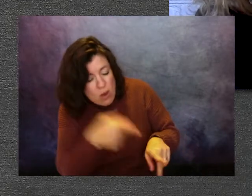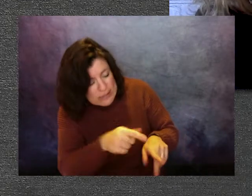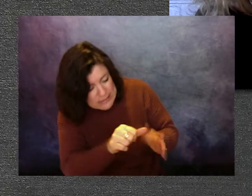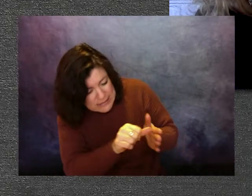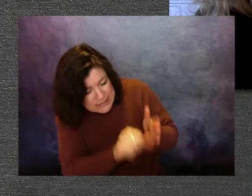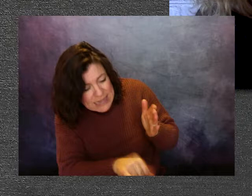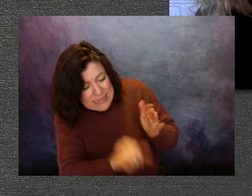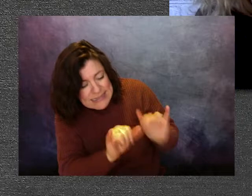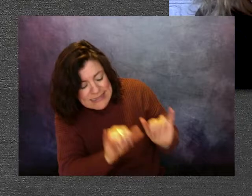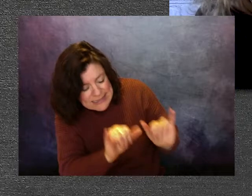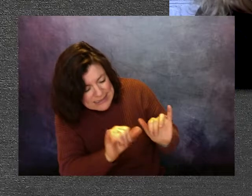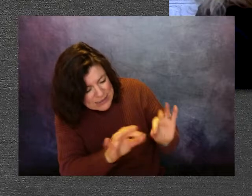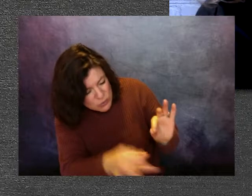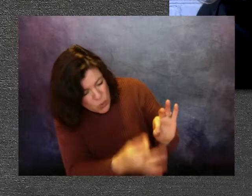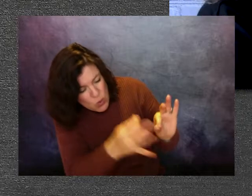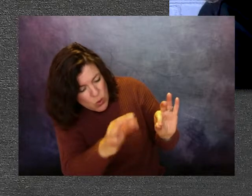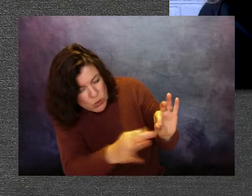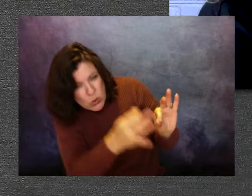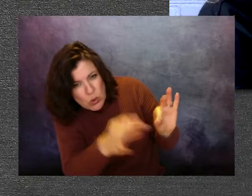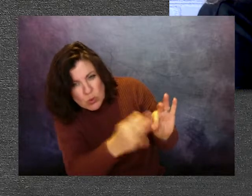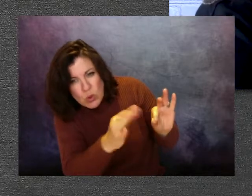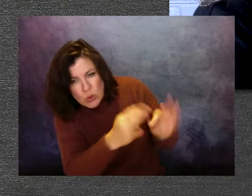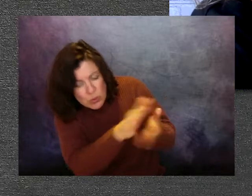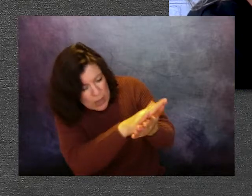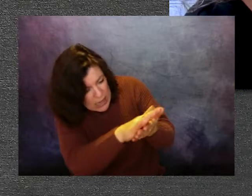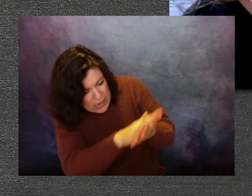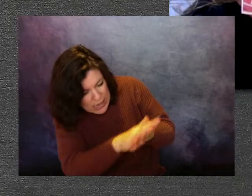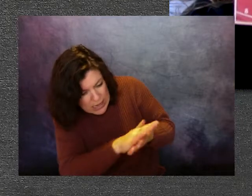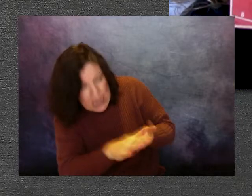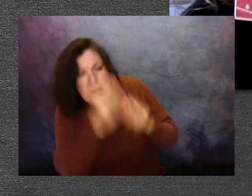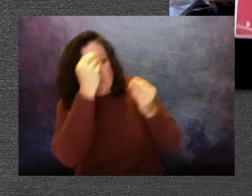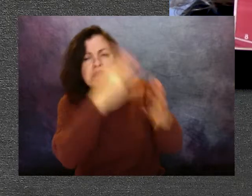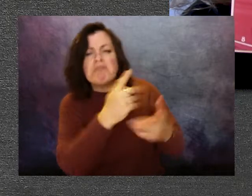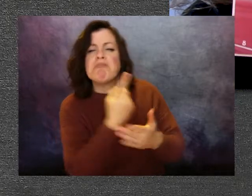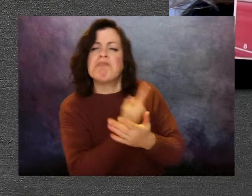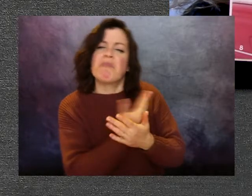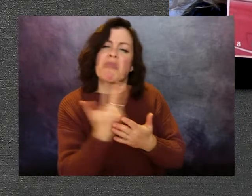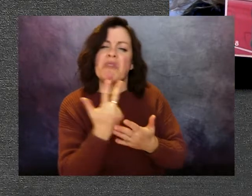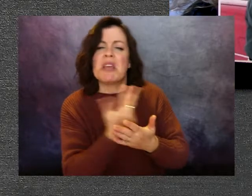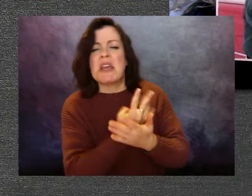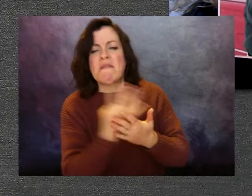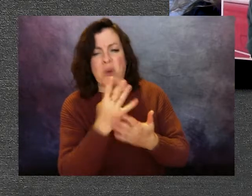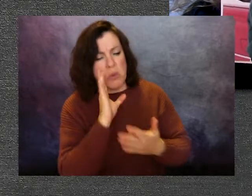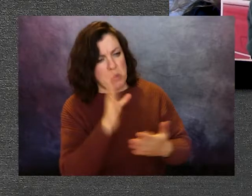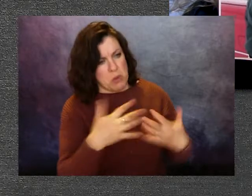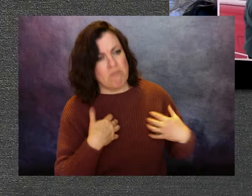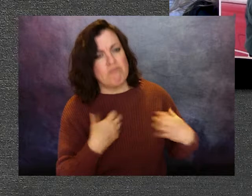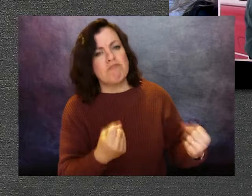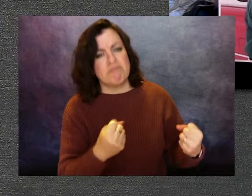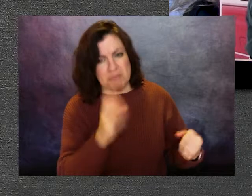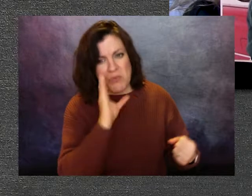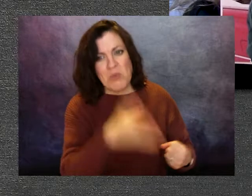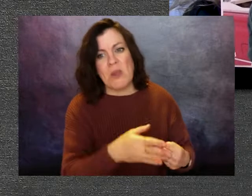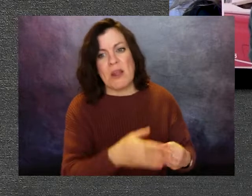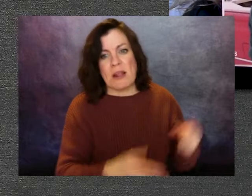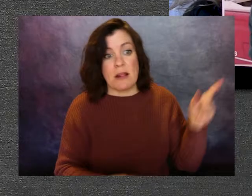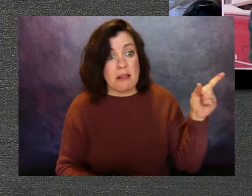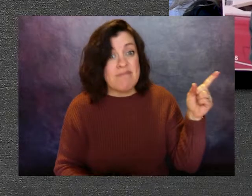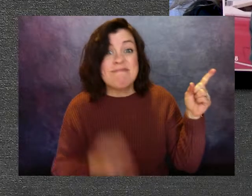This cut will heal in a few weeks. So she helped that horse, in an emergency.